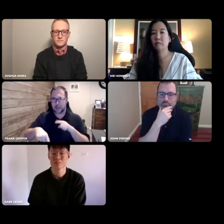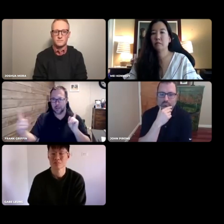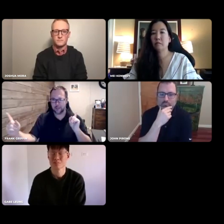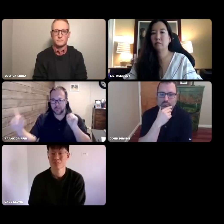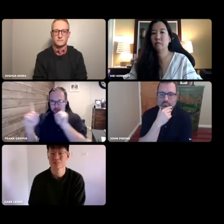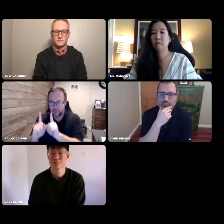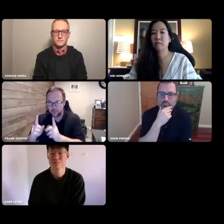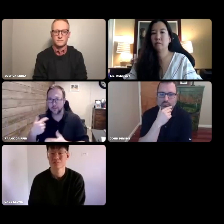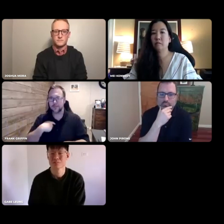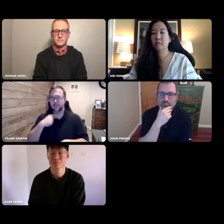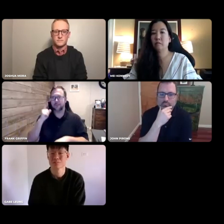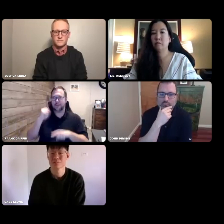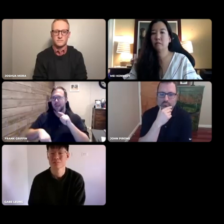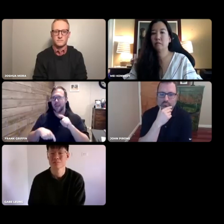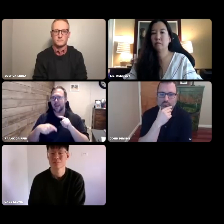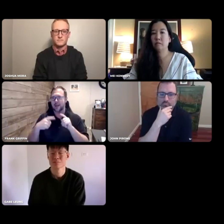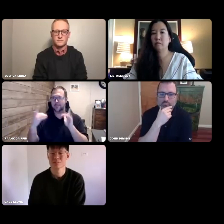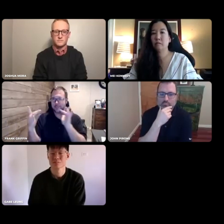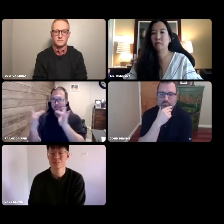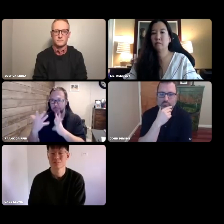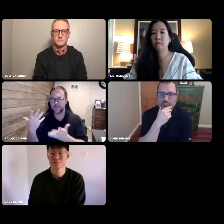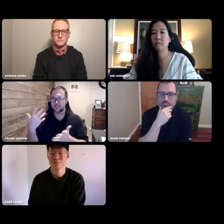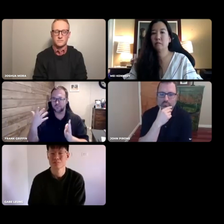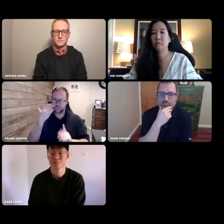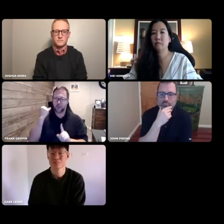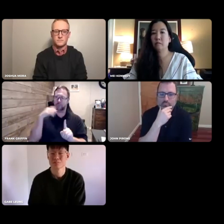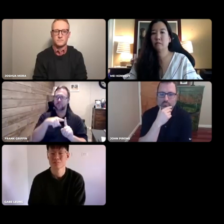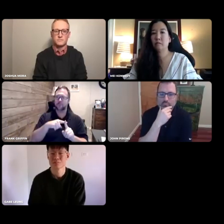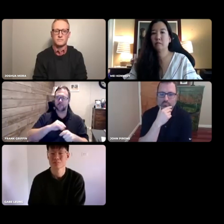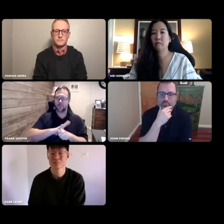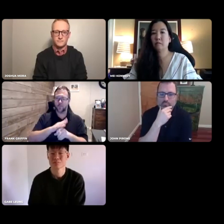Distance learning is different.